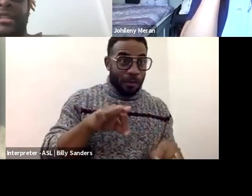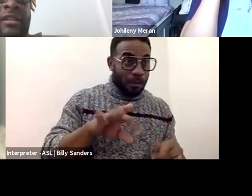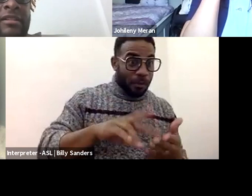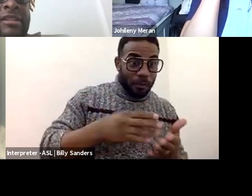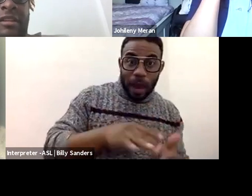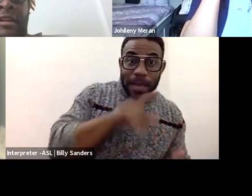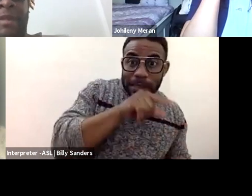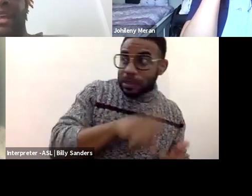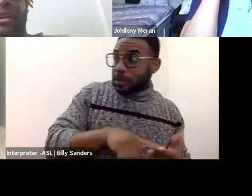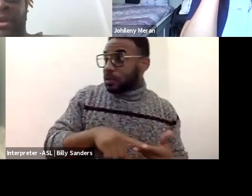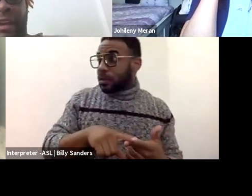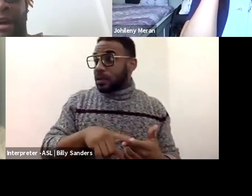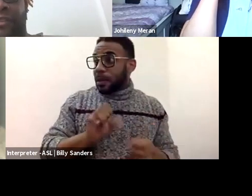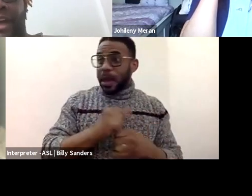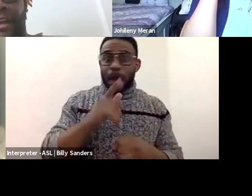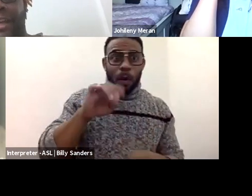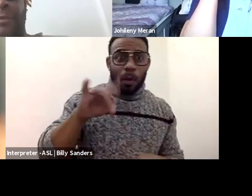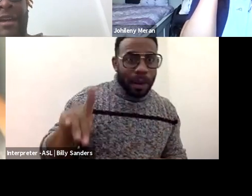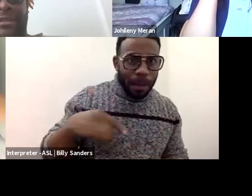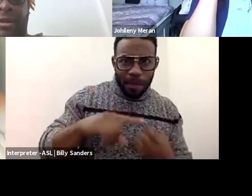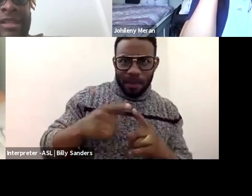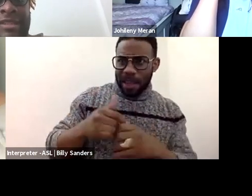to making Kool-Aid. My friend got a care package of Kool-Aid sent